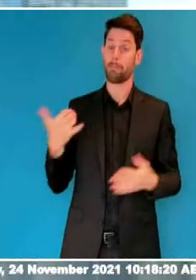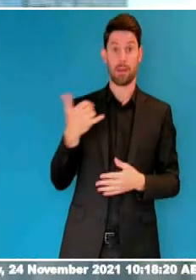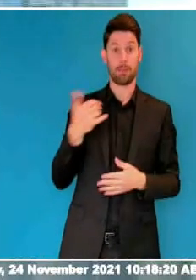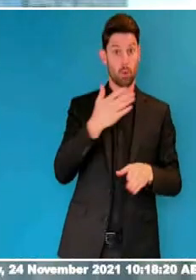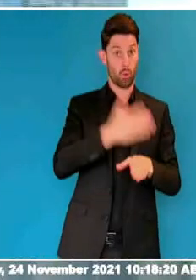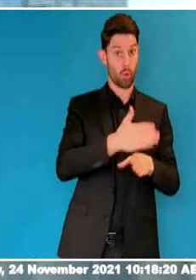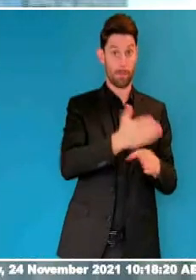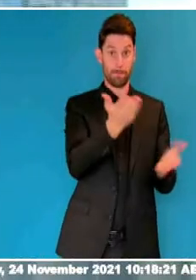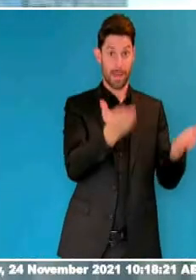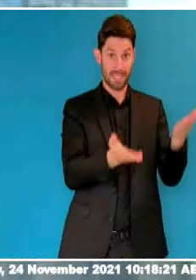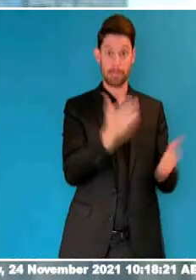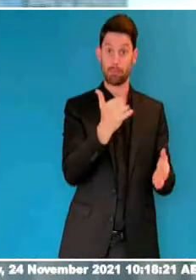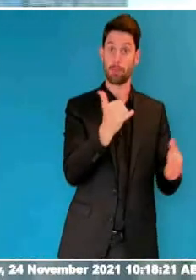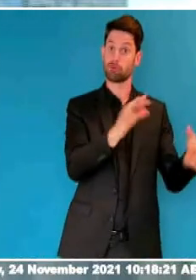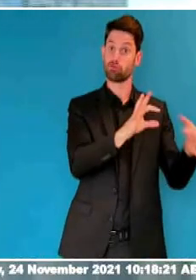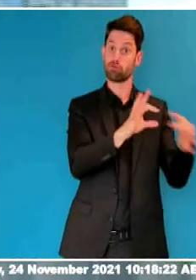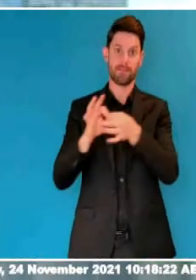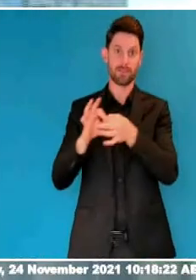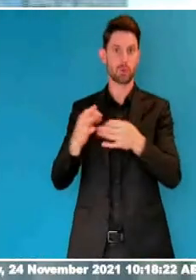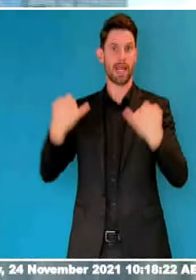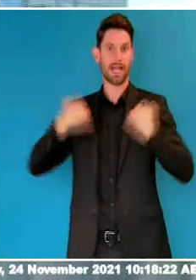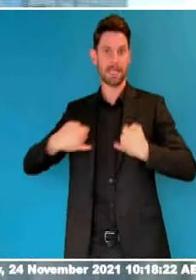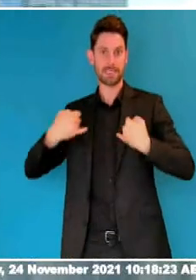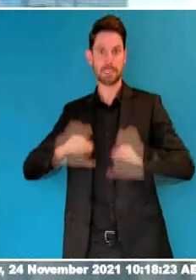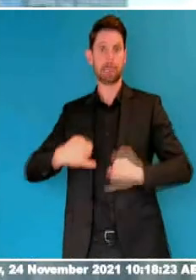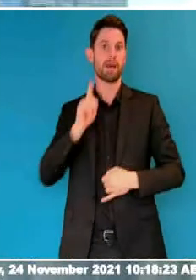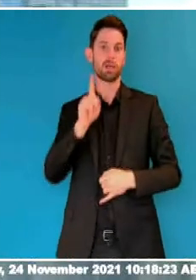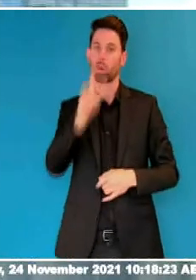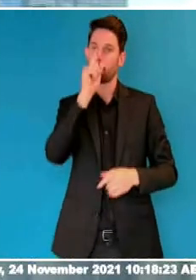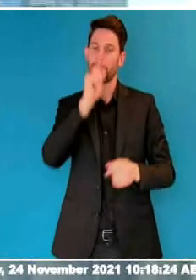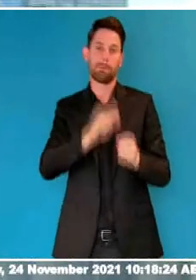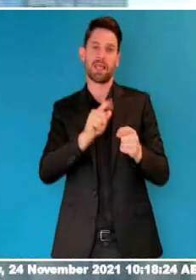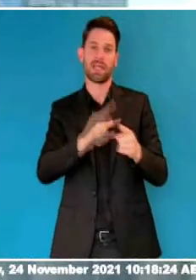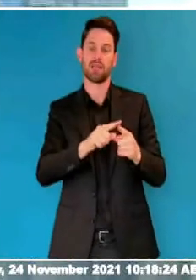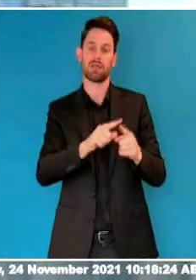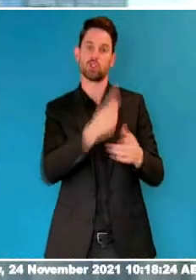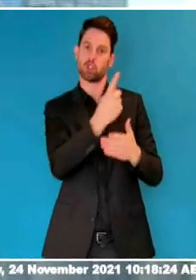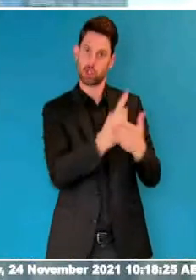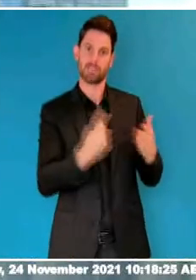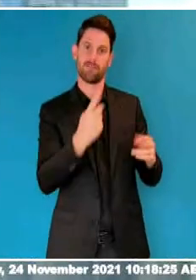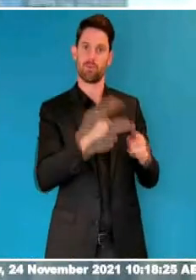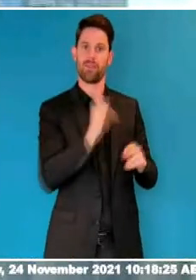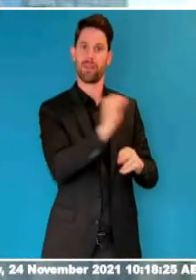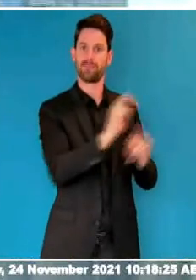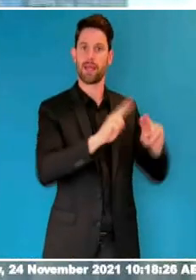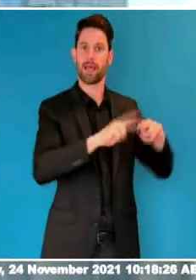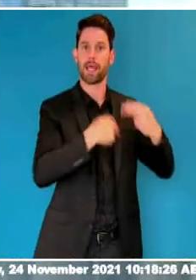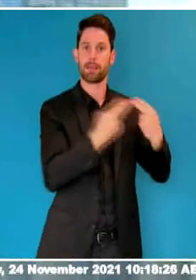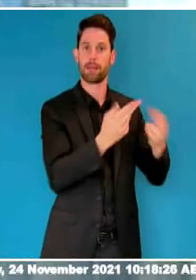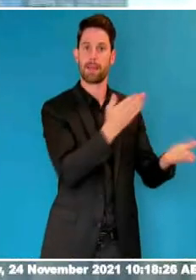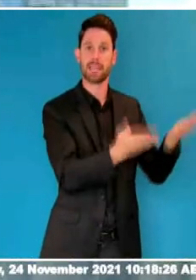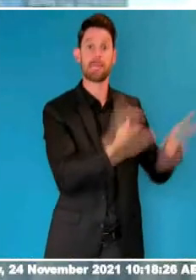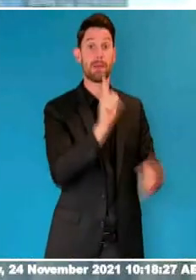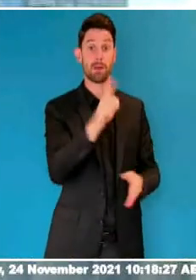stand-alone request for work life and family needs. We also have a flexible working policy that would cover other needs in relation to work,